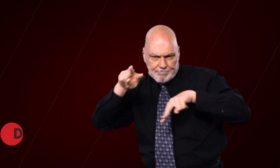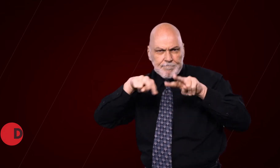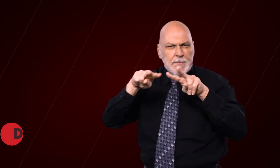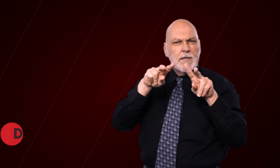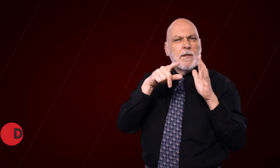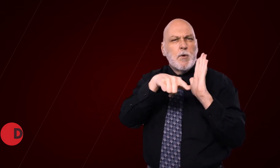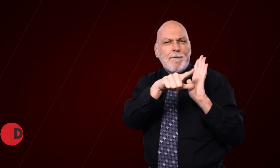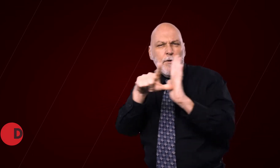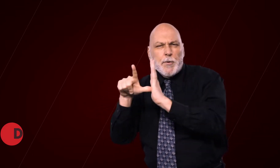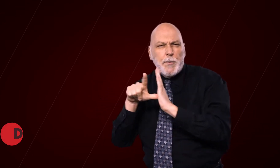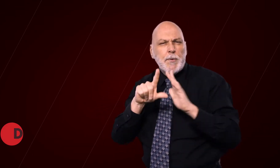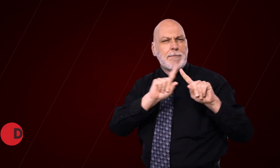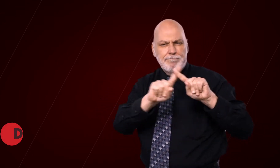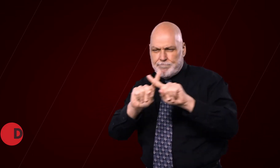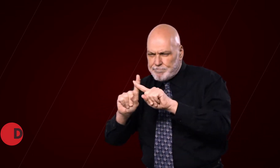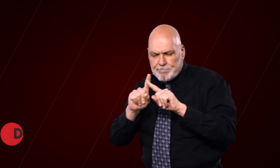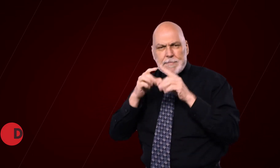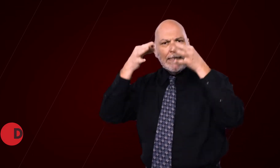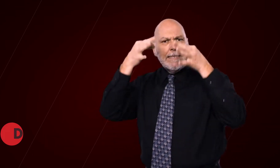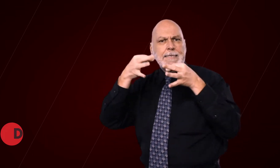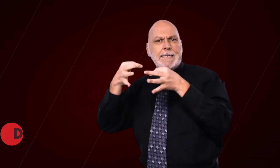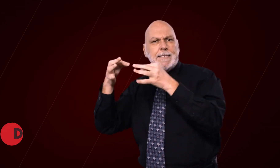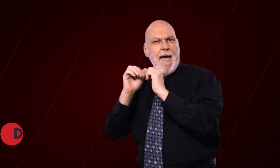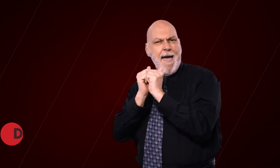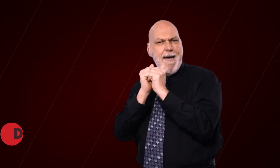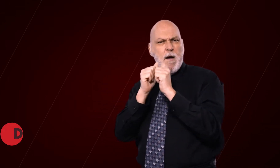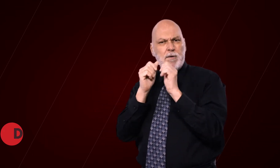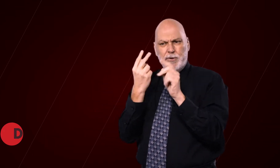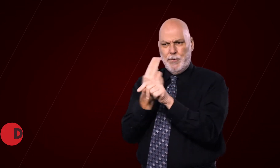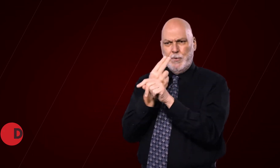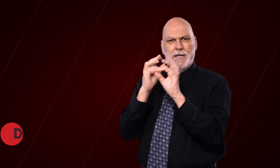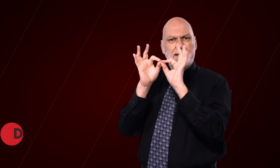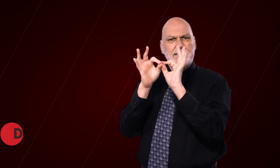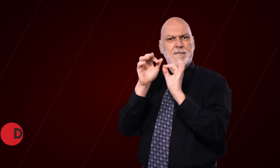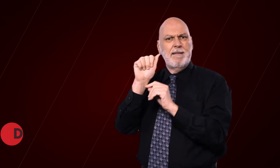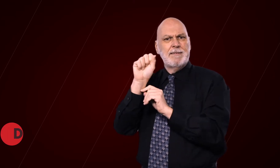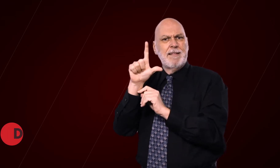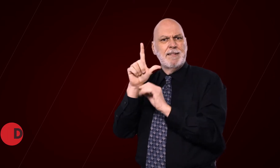they made the decision to incorporate ASL